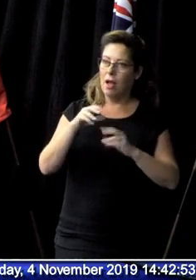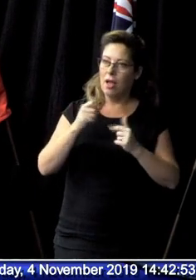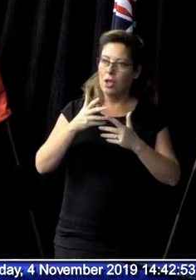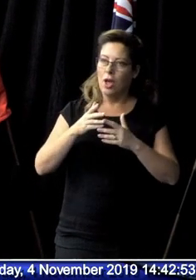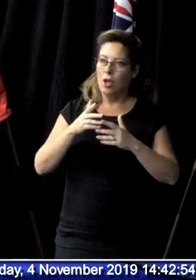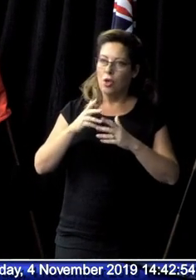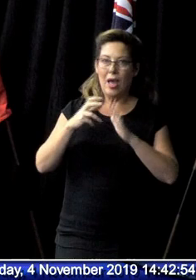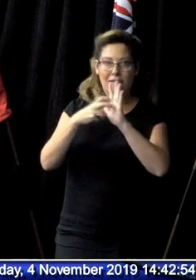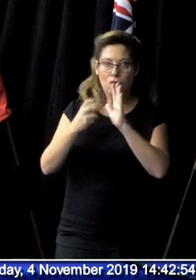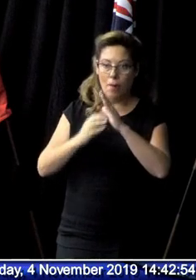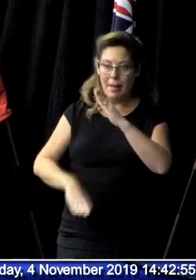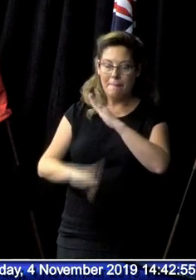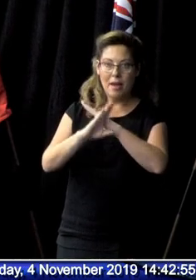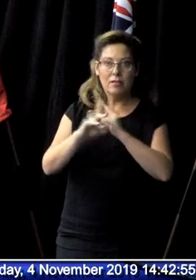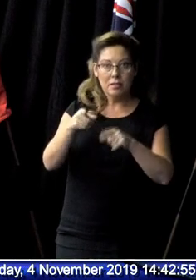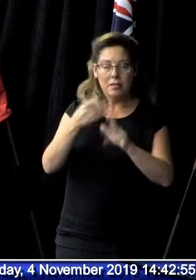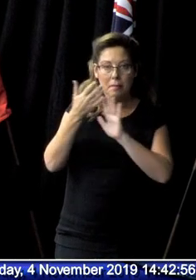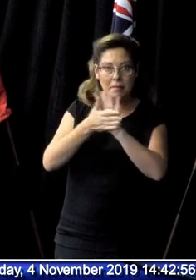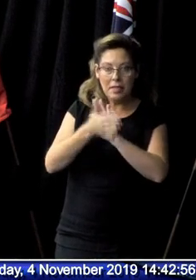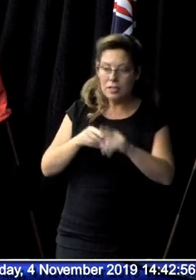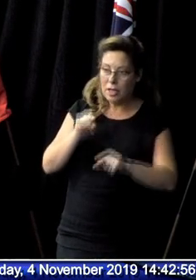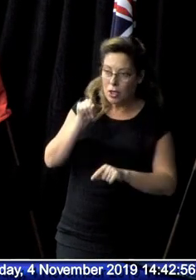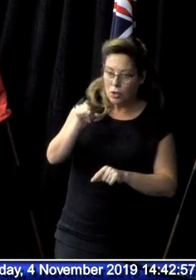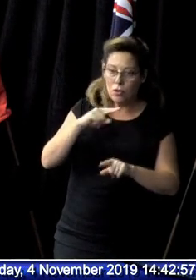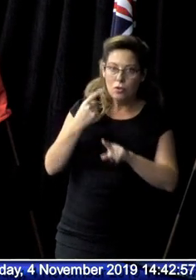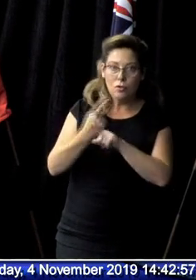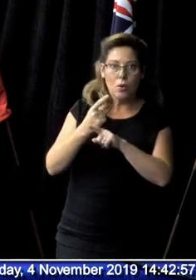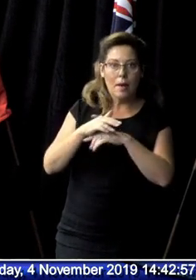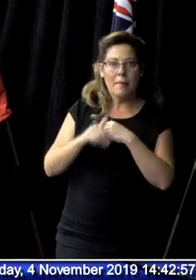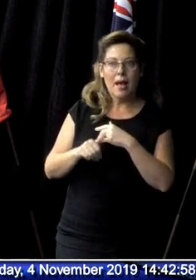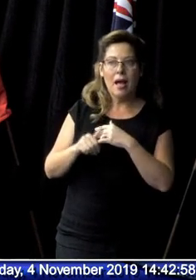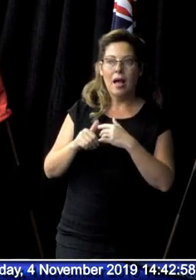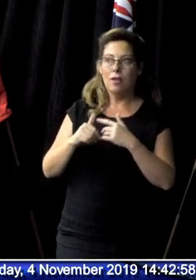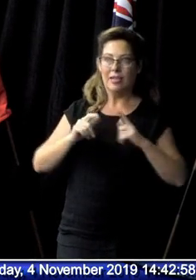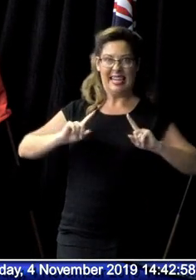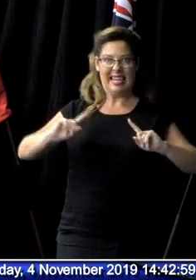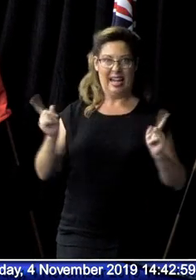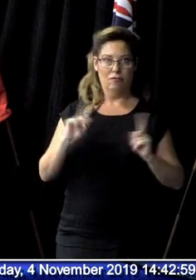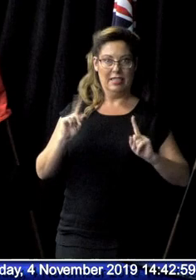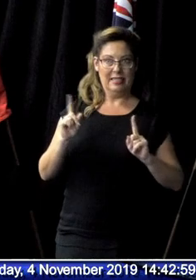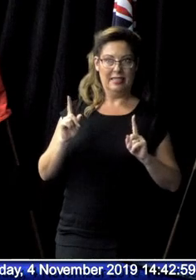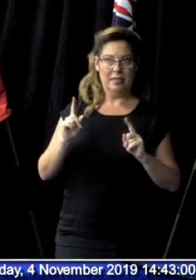Are you speaking about practices that are current or have occurred recently?